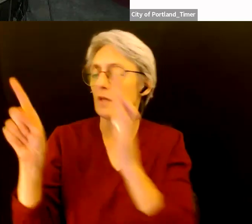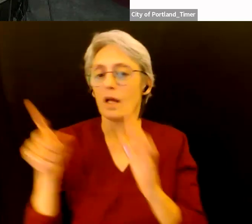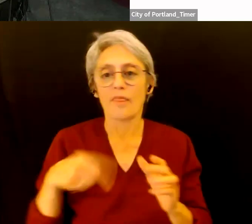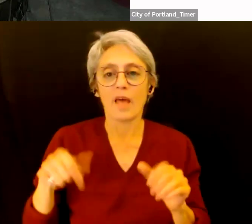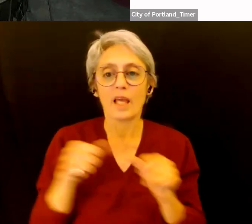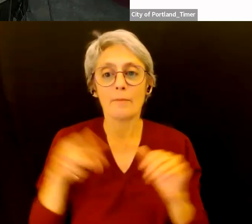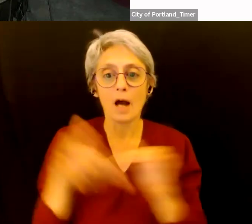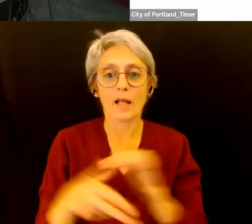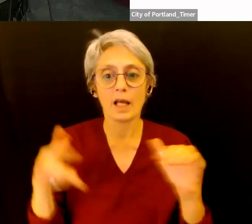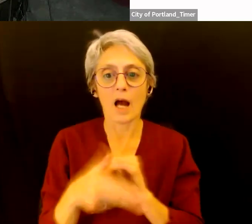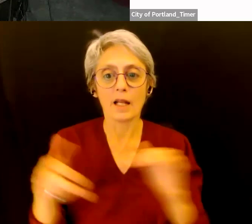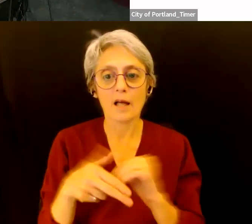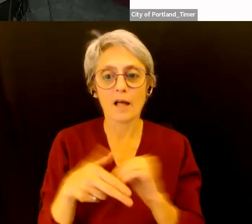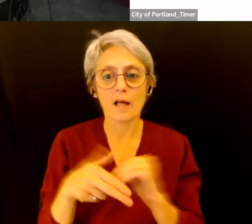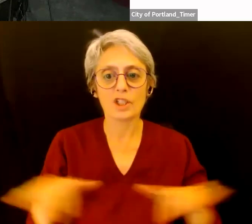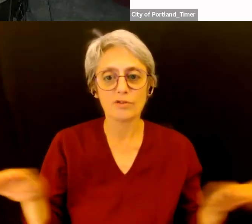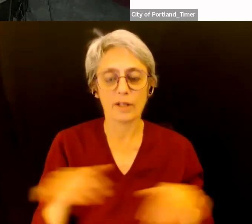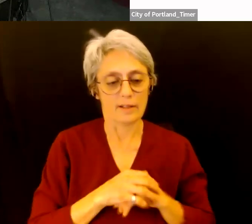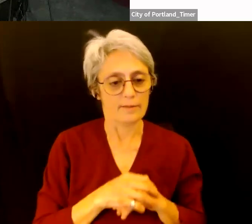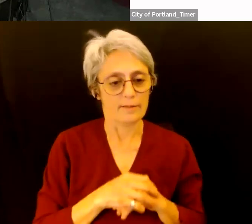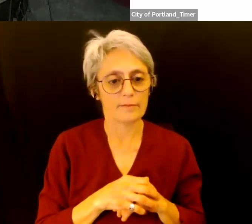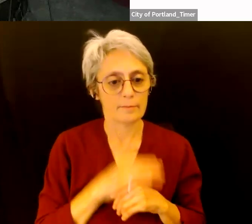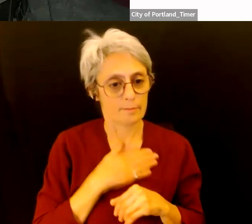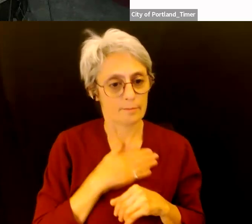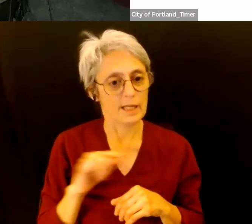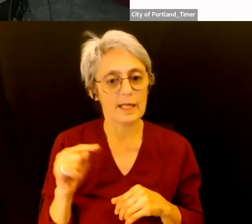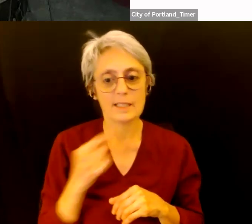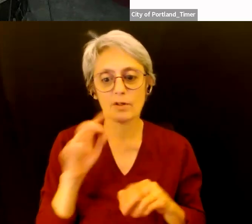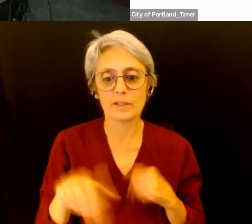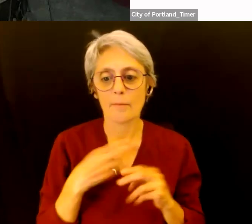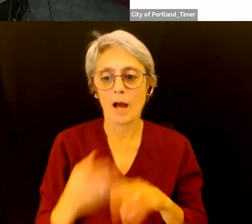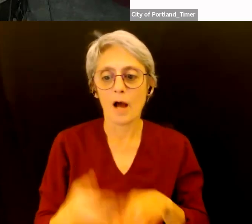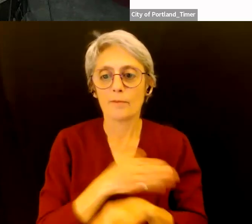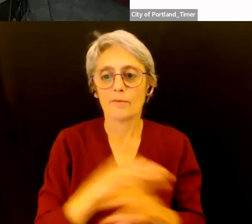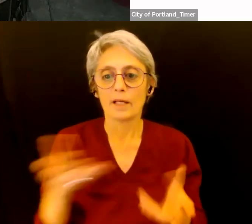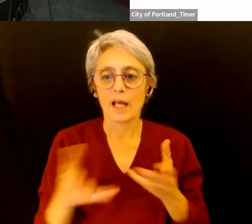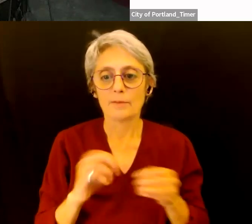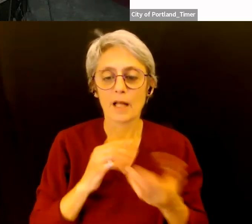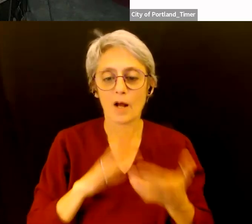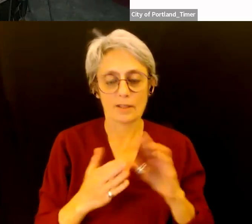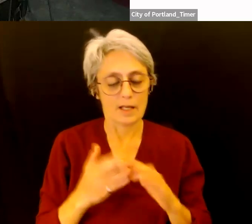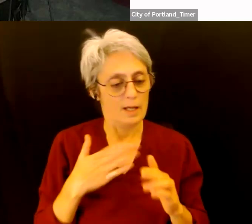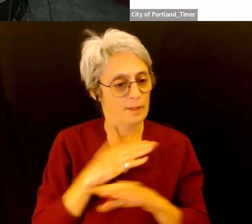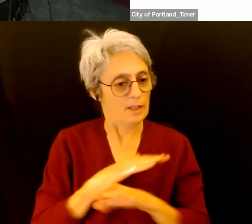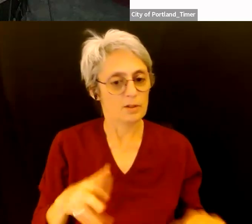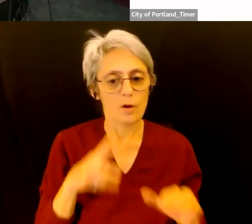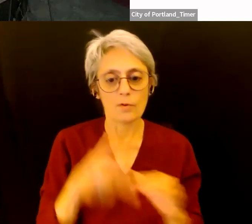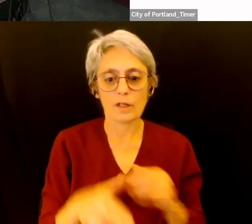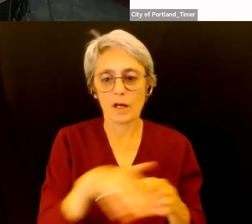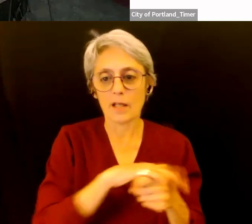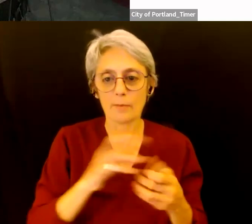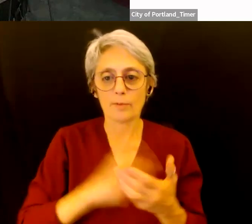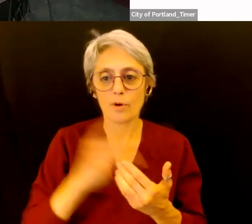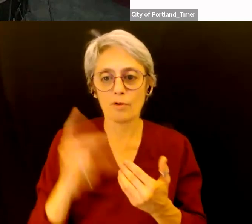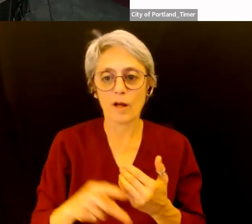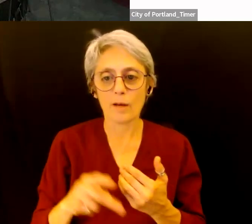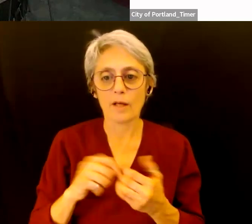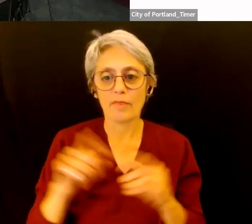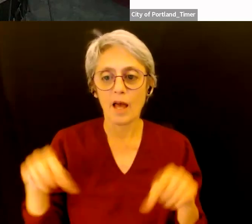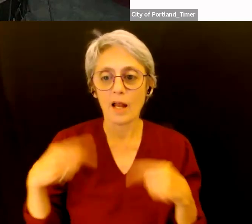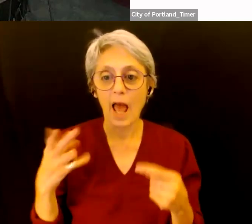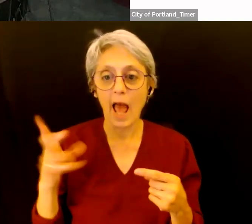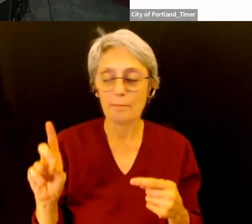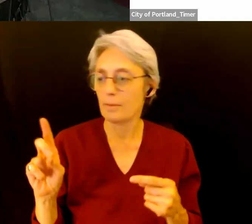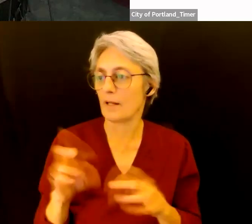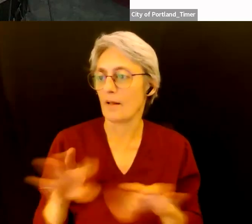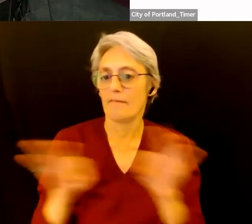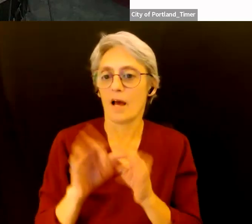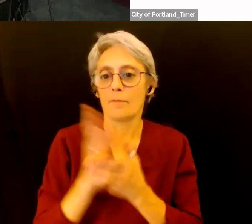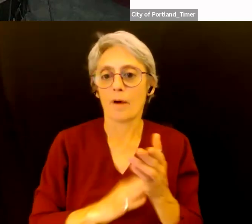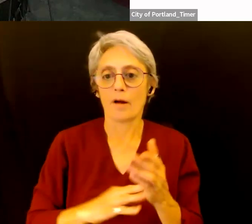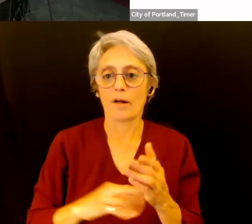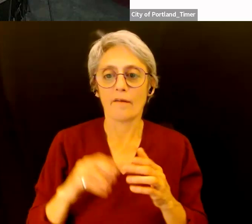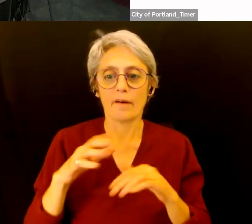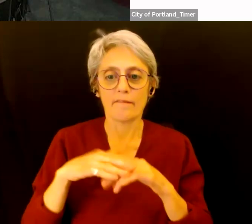Please is serious about improving engagement in our city Please do not cut neighborhood programs that had been a vital part of the fabric of the civic life in Portland over 50 years.